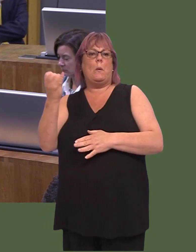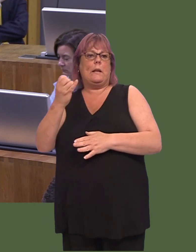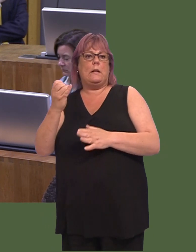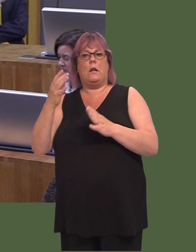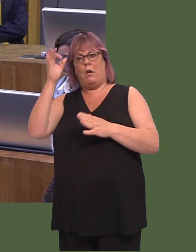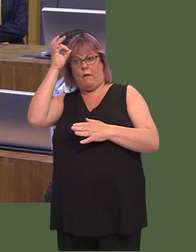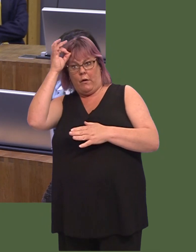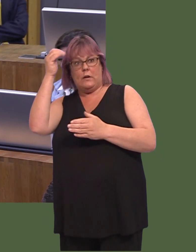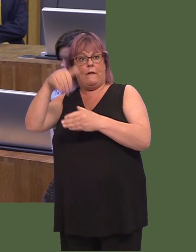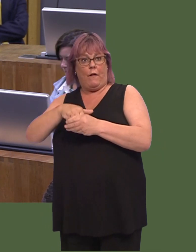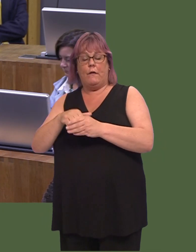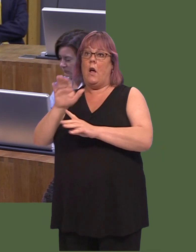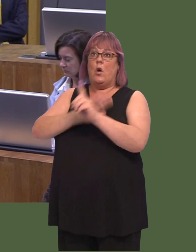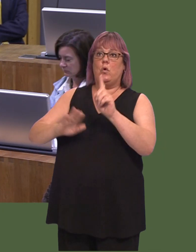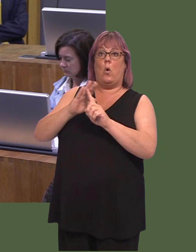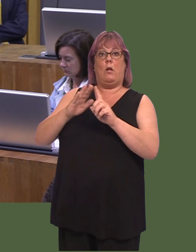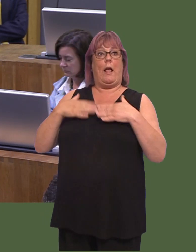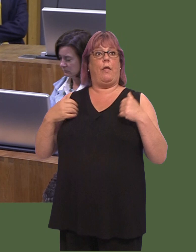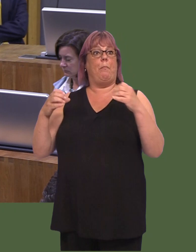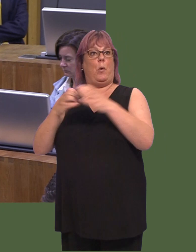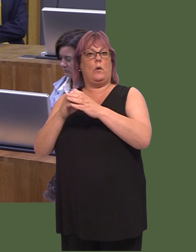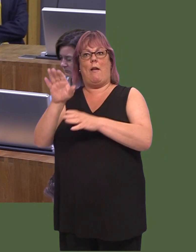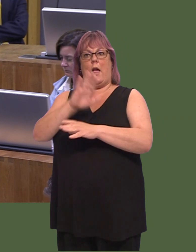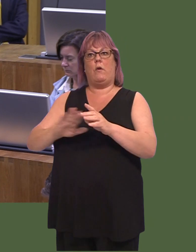It will cover 16 local authorities, and, again, all LHB areas.